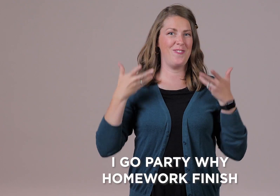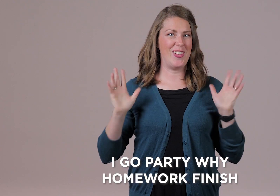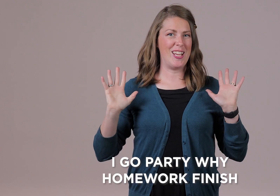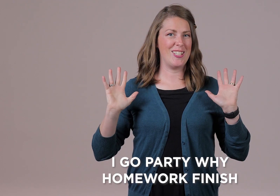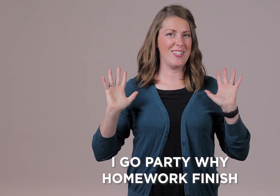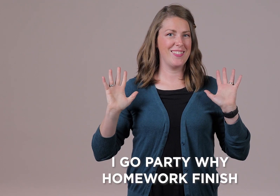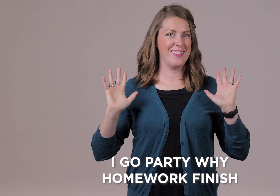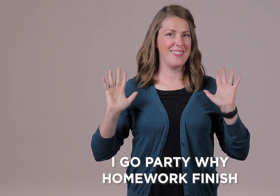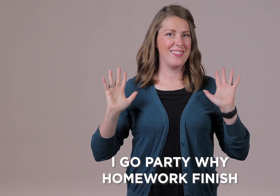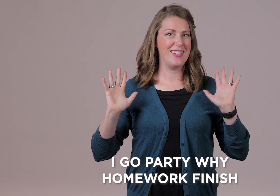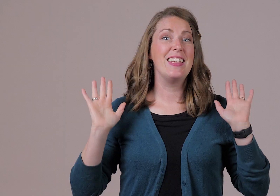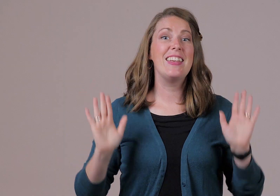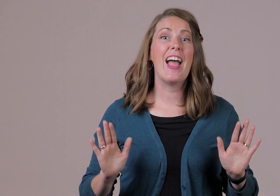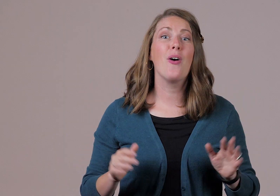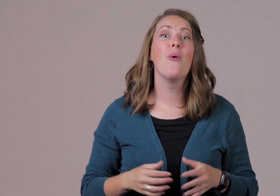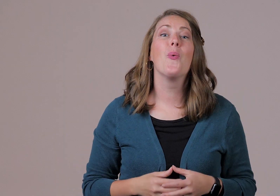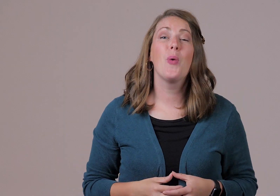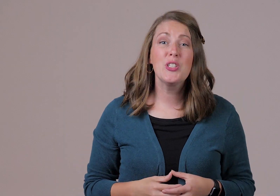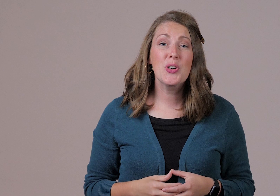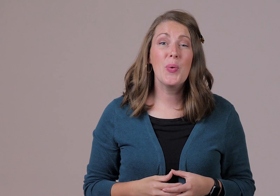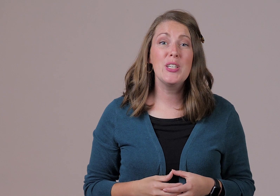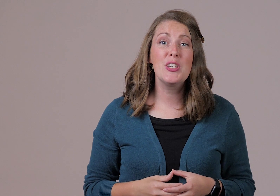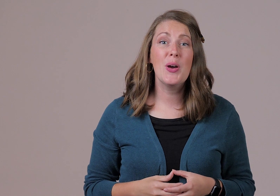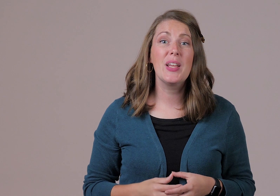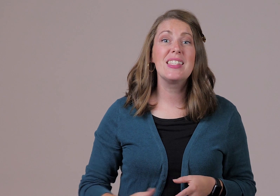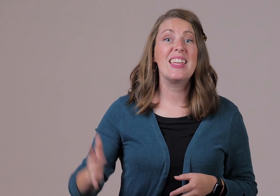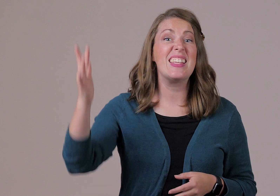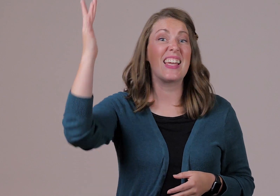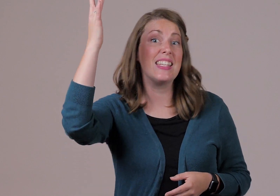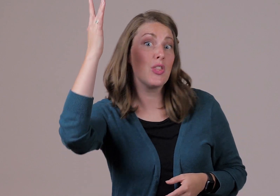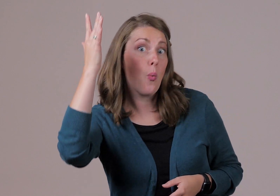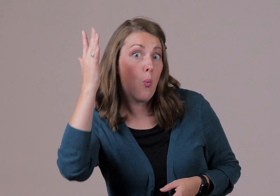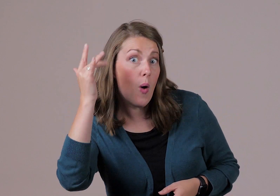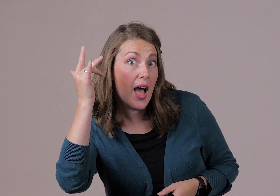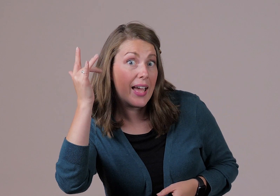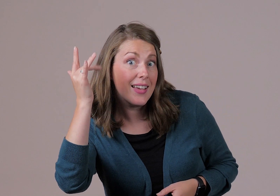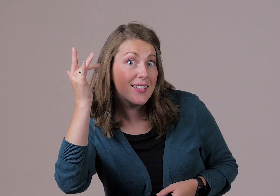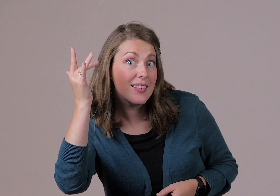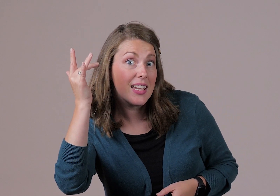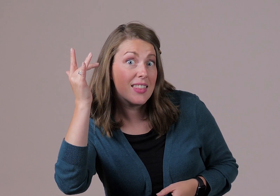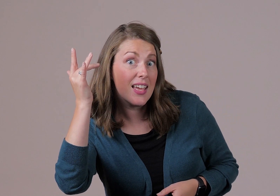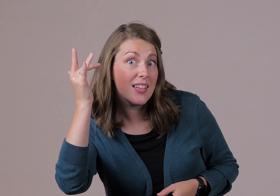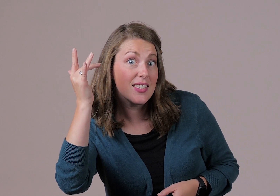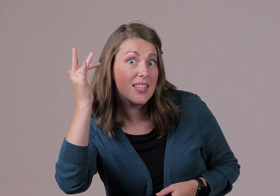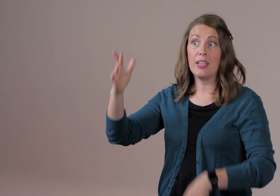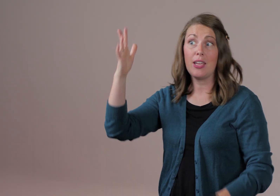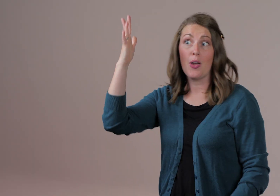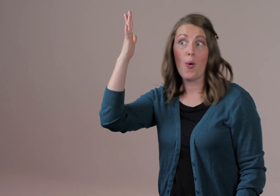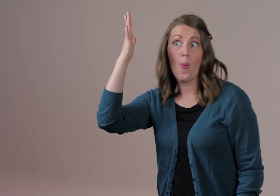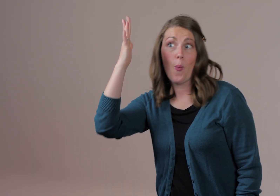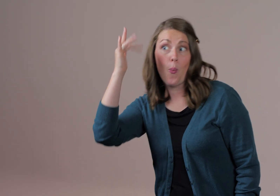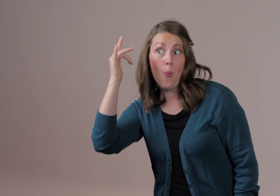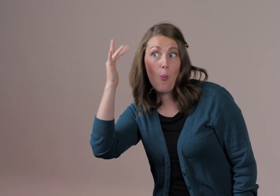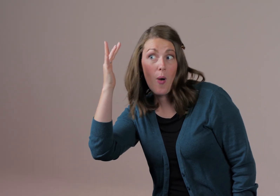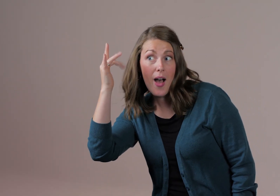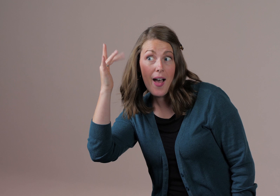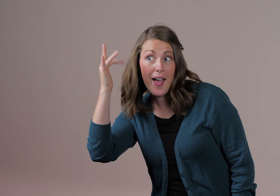finished'. Now what you're going to notice is I did the why like this my eyebrows went up